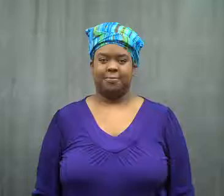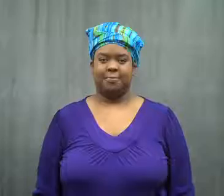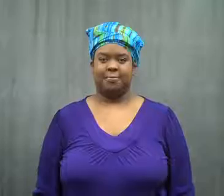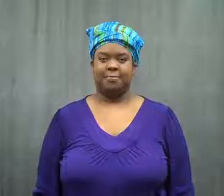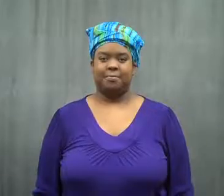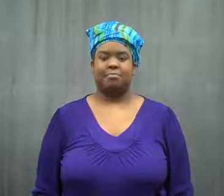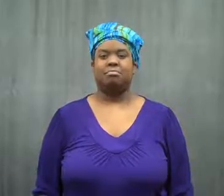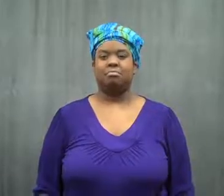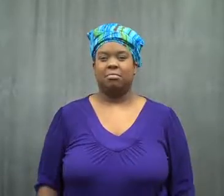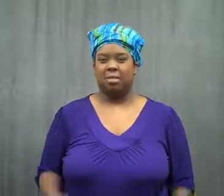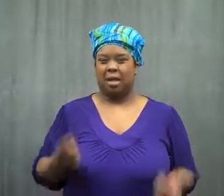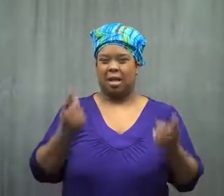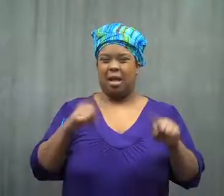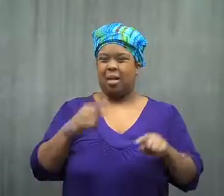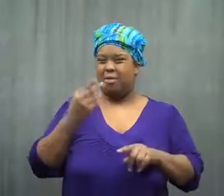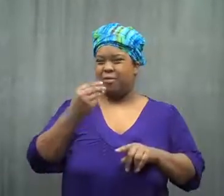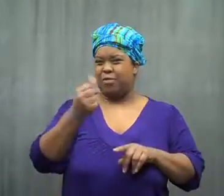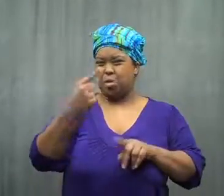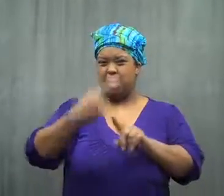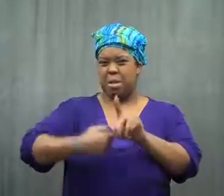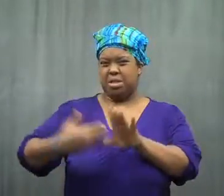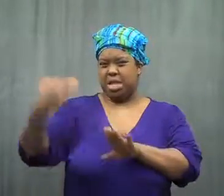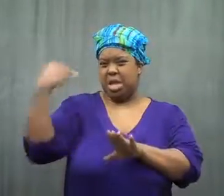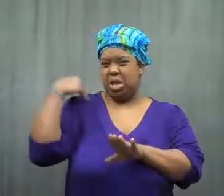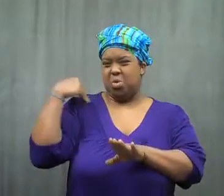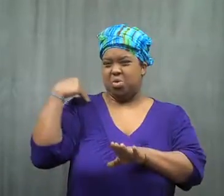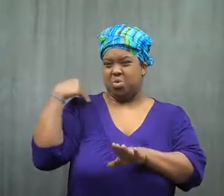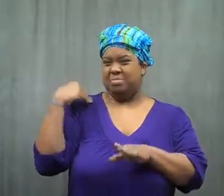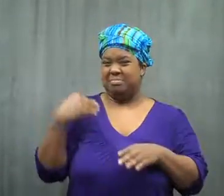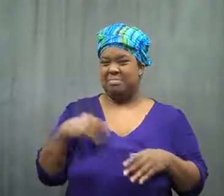This happened a few months ago.